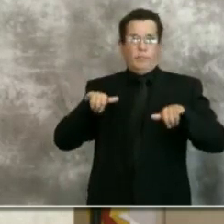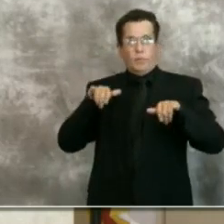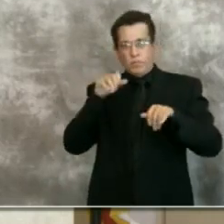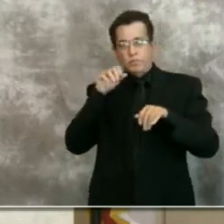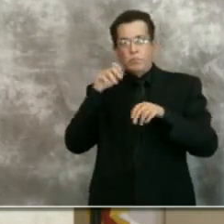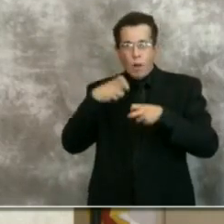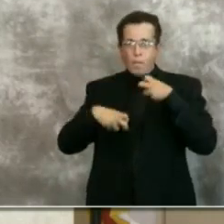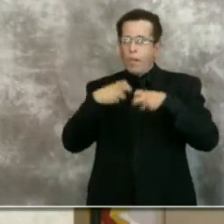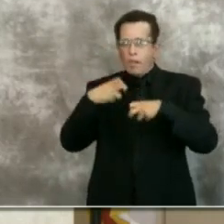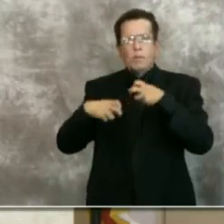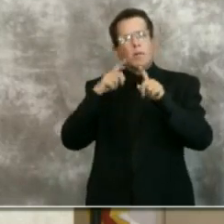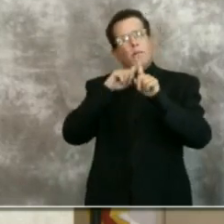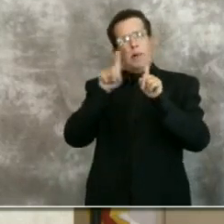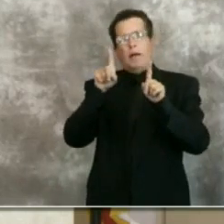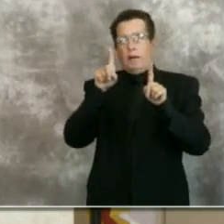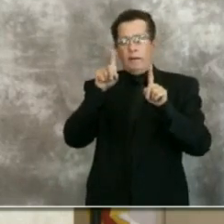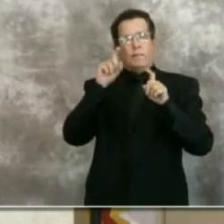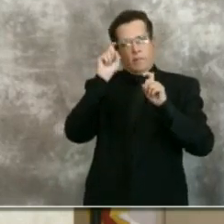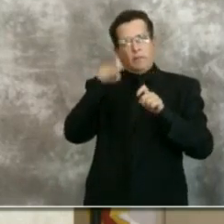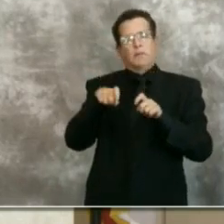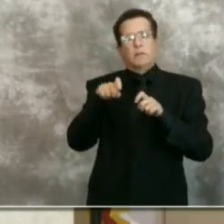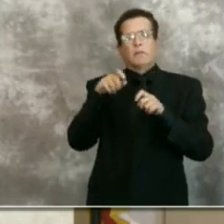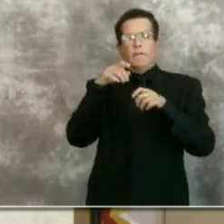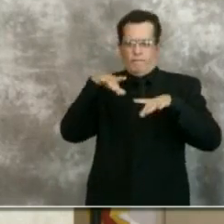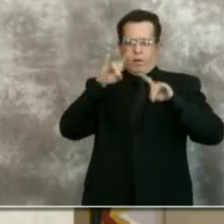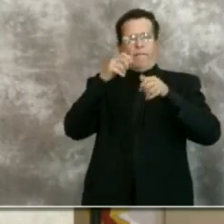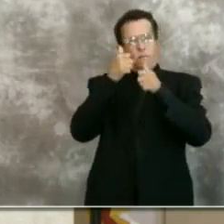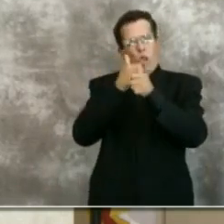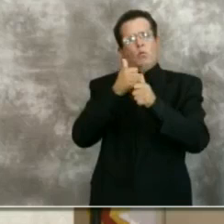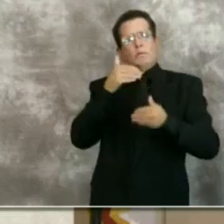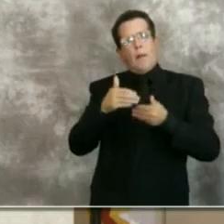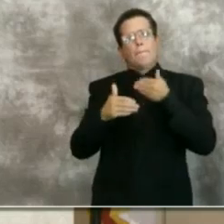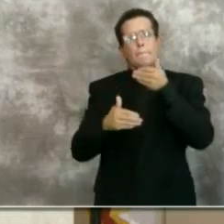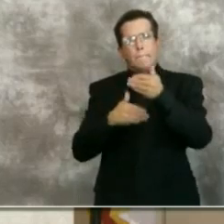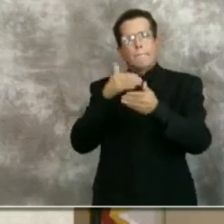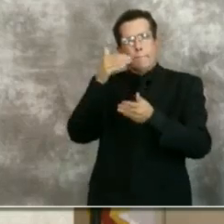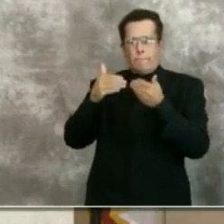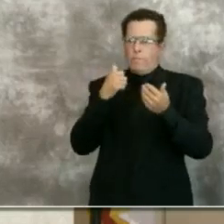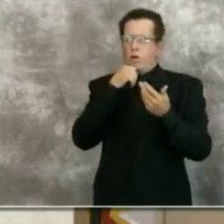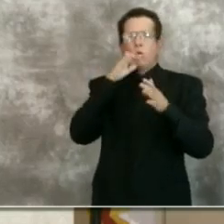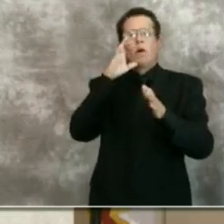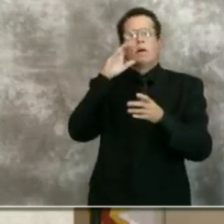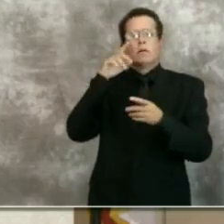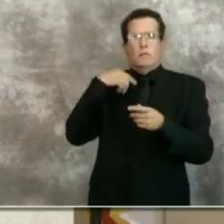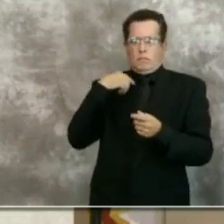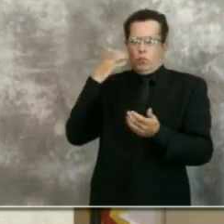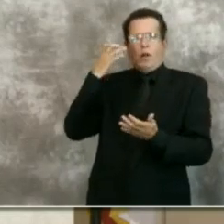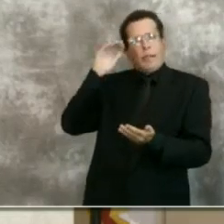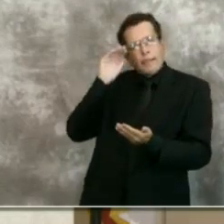FATIGUE AMONG A SMALL MINORITY OF PEOPLE. BUT REFUSING TO